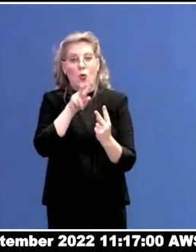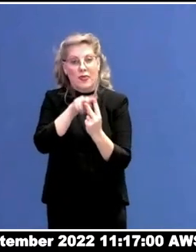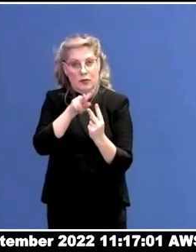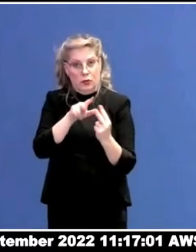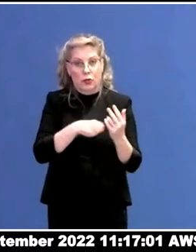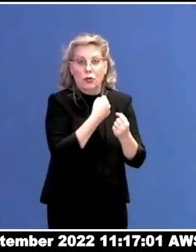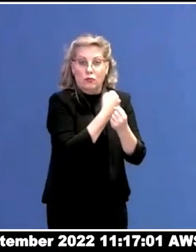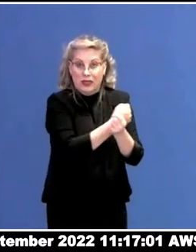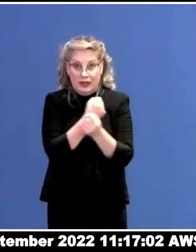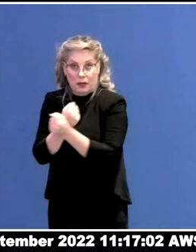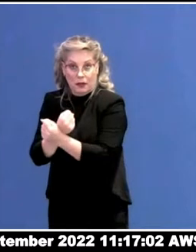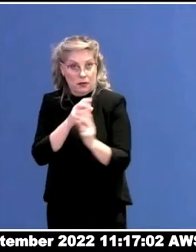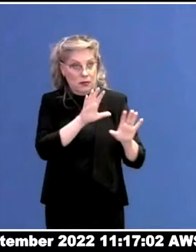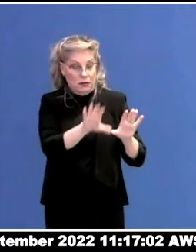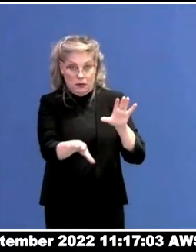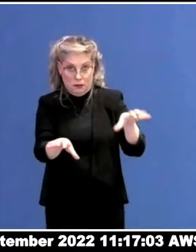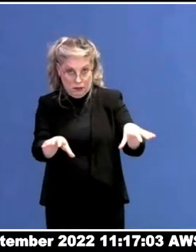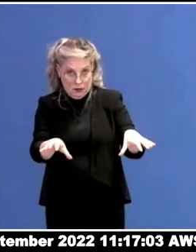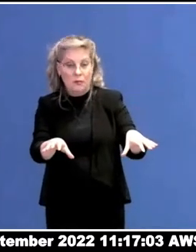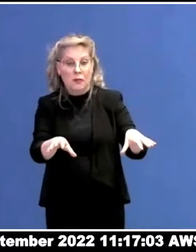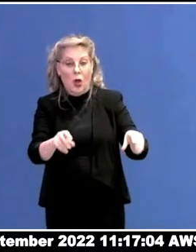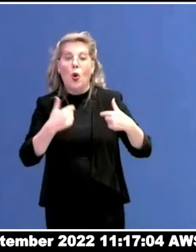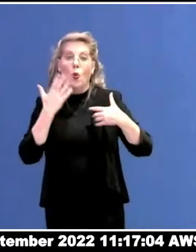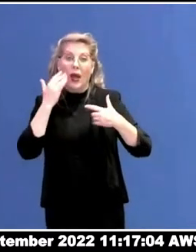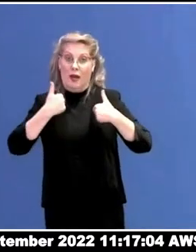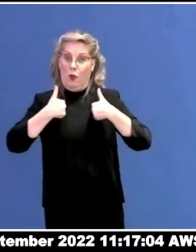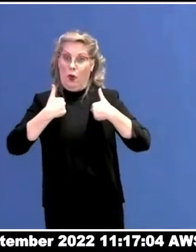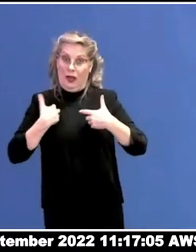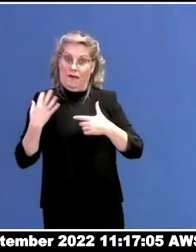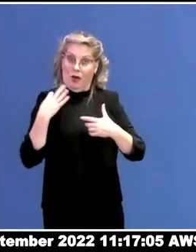and self-harm - had no suicides, sorry, and less self-harms as a result of the approach